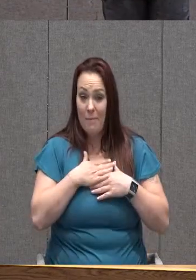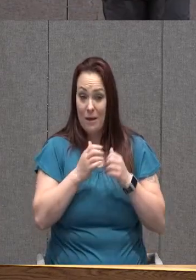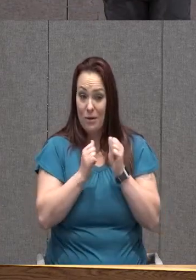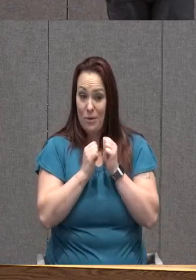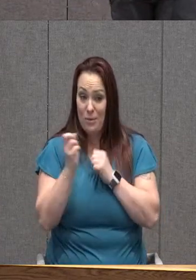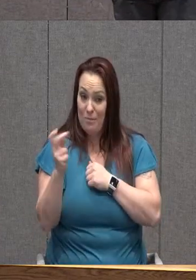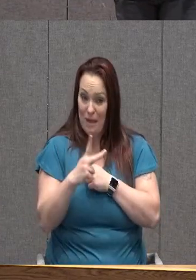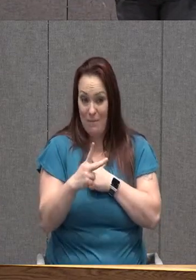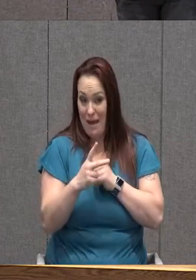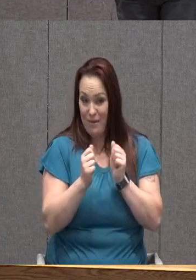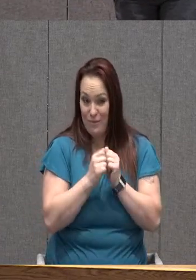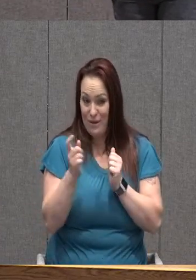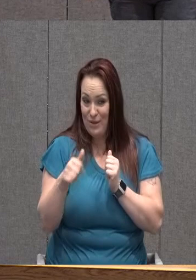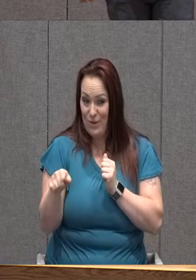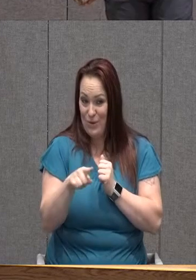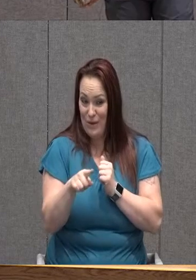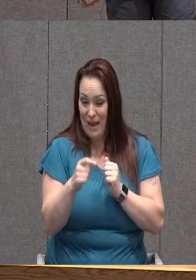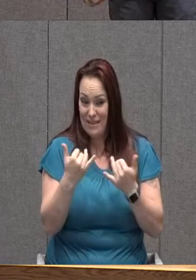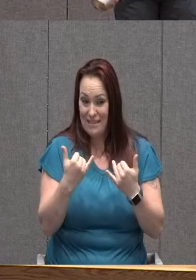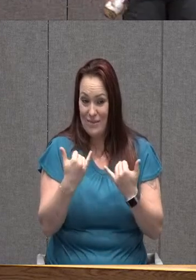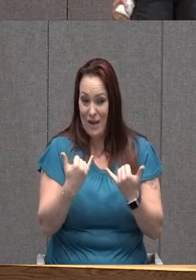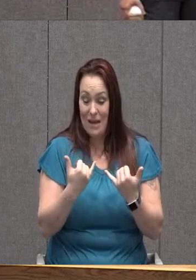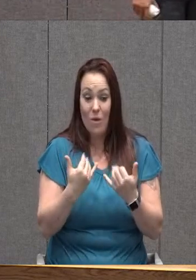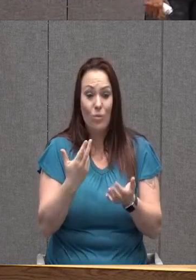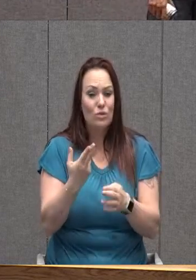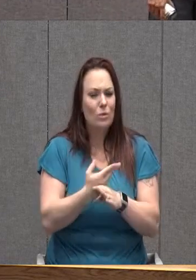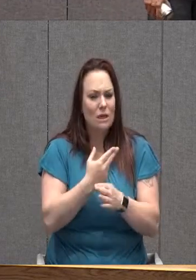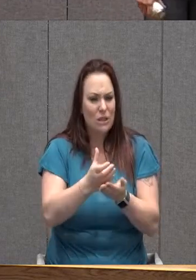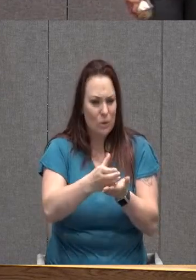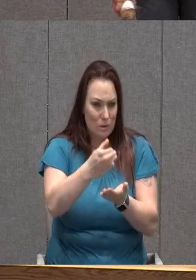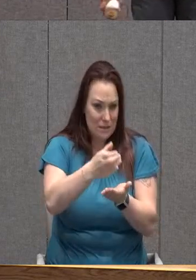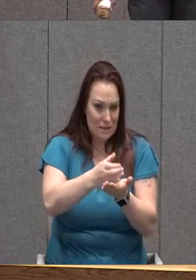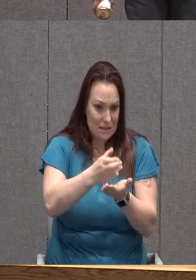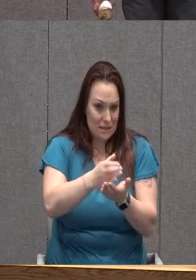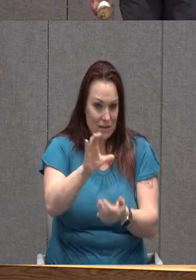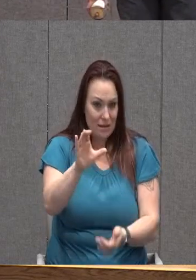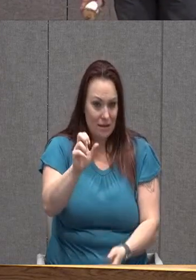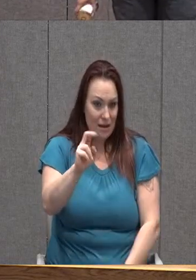So, we're using cans that we picked up at the grocery store,